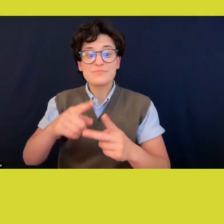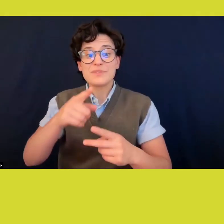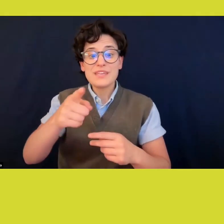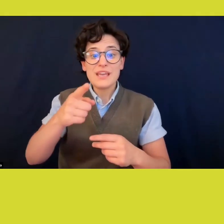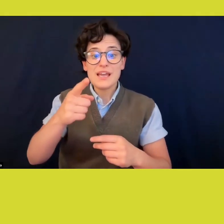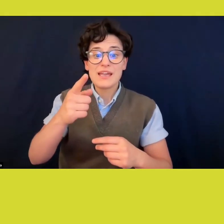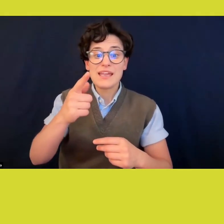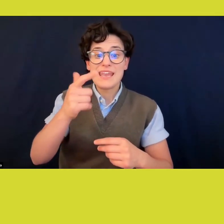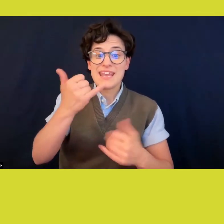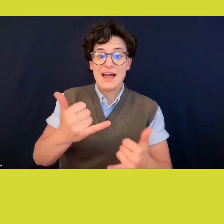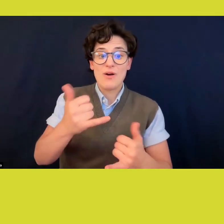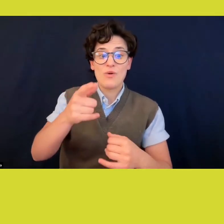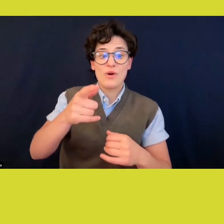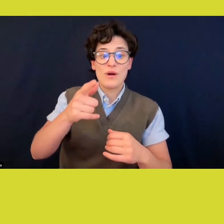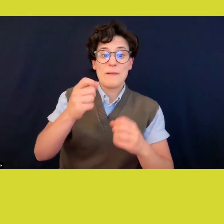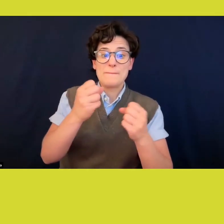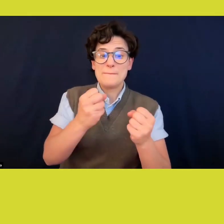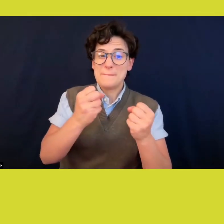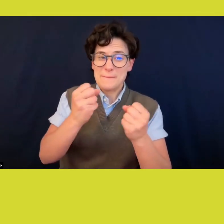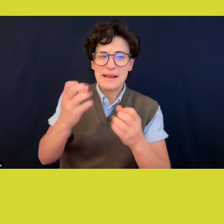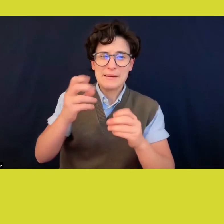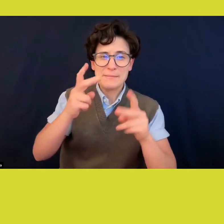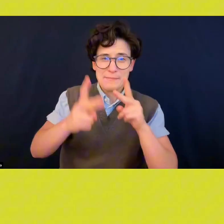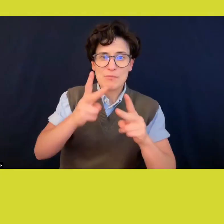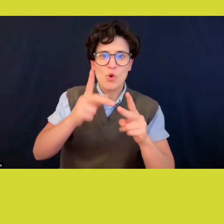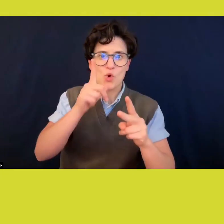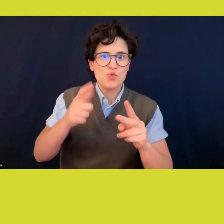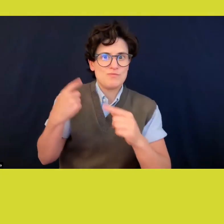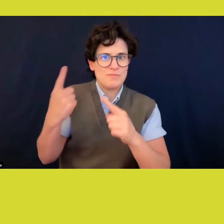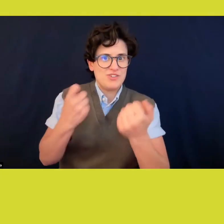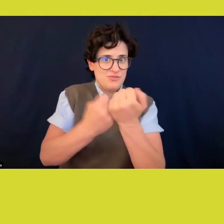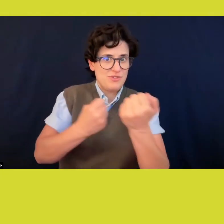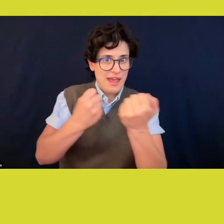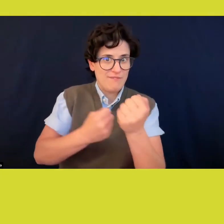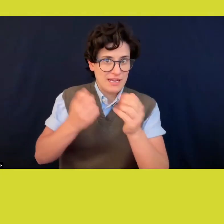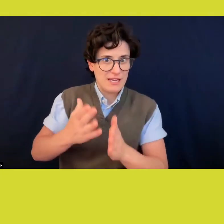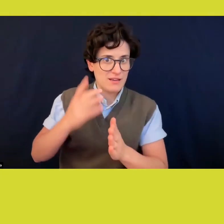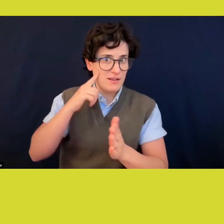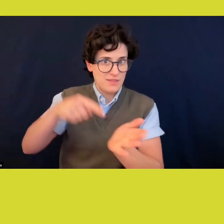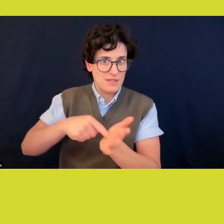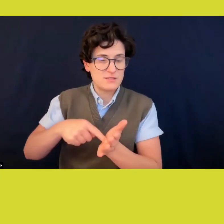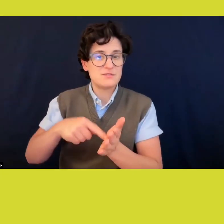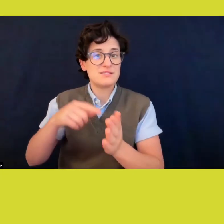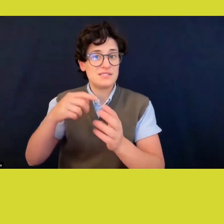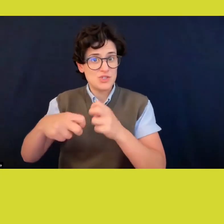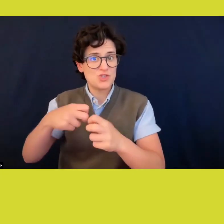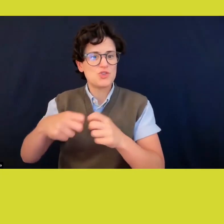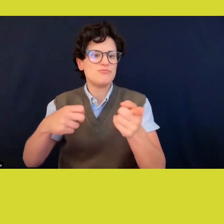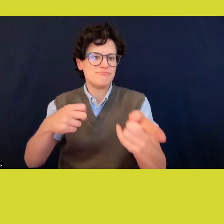years on on these issues. that's Rachelle Ellison, and of someone who has worked with people around the